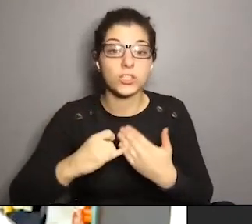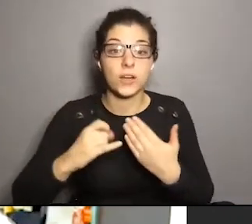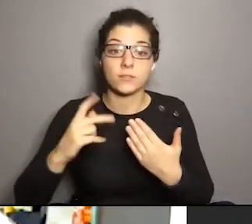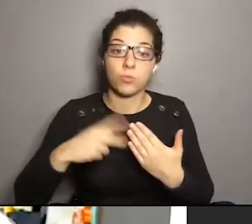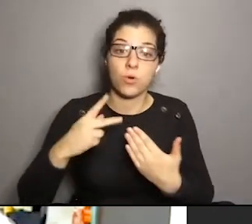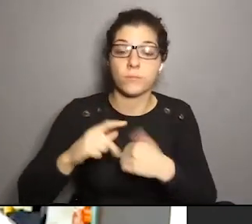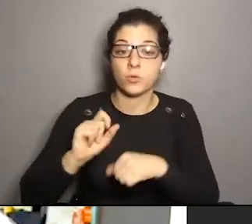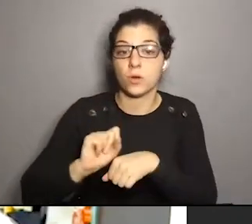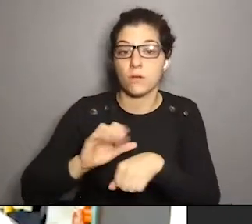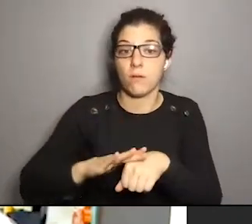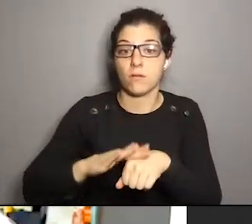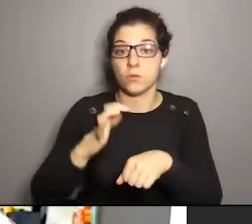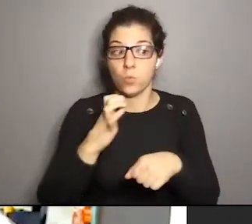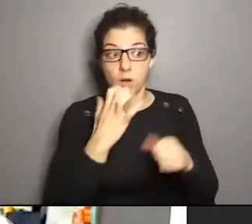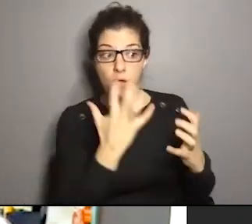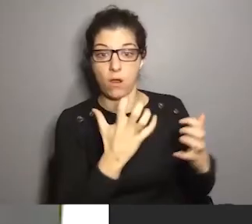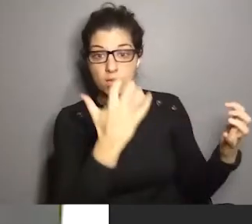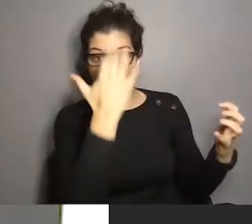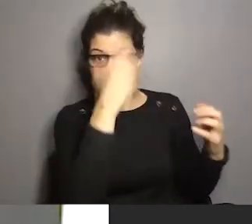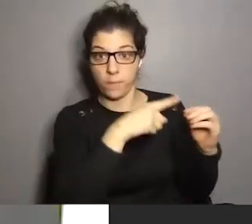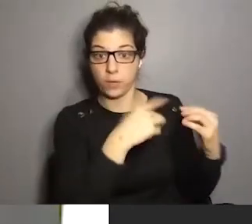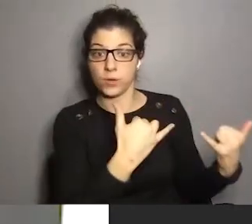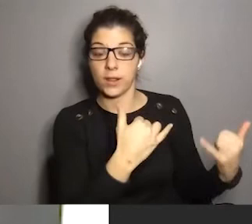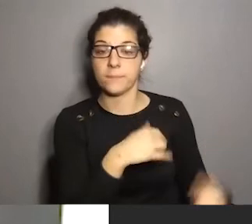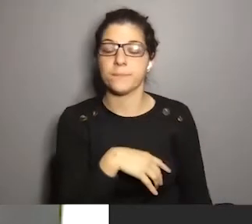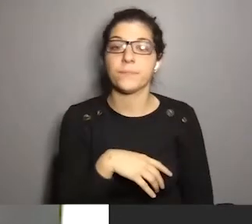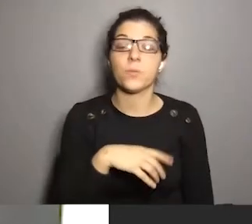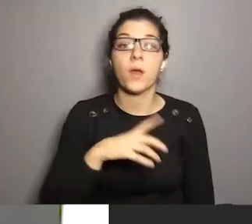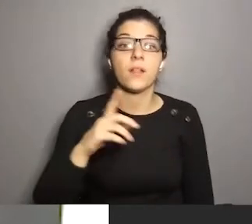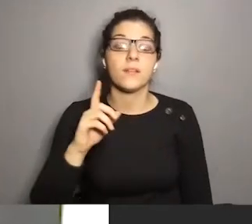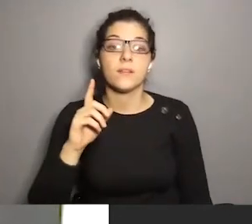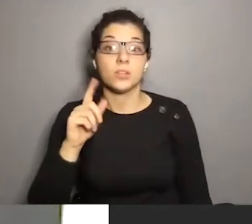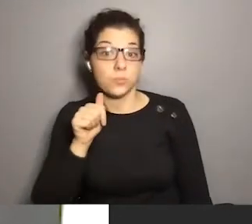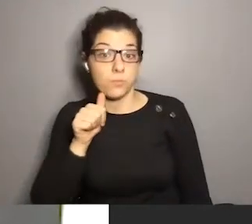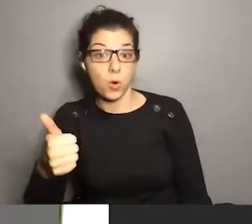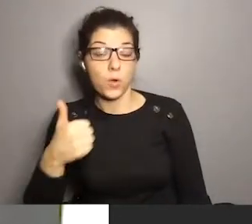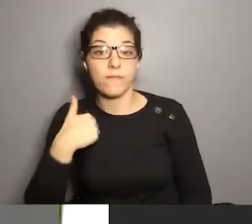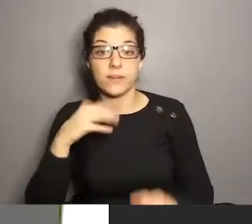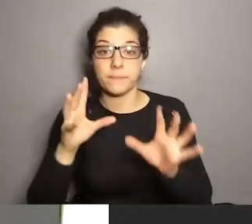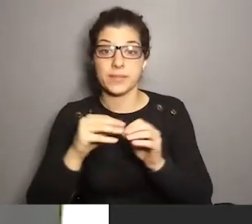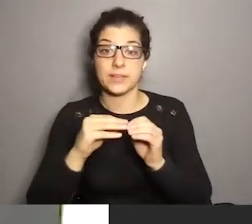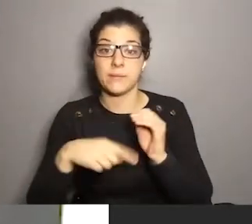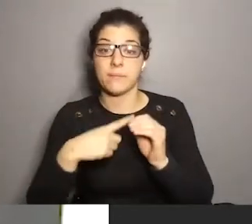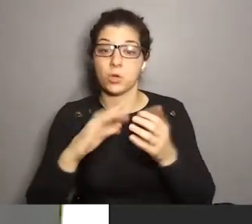that you'd like our audience to know about today? Well, actually tomorrow we're having a meeting about a community fair,